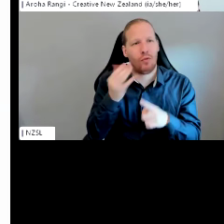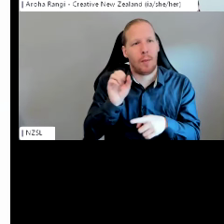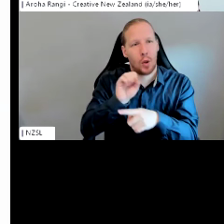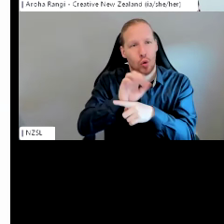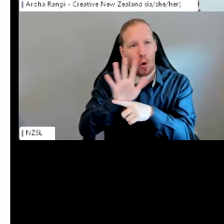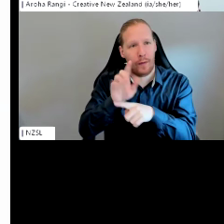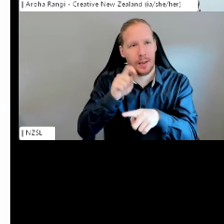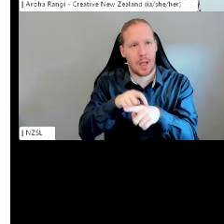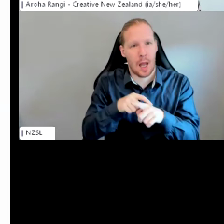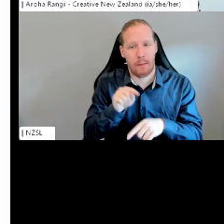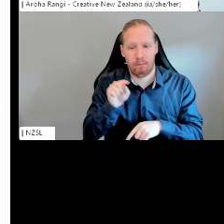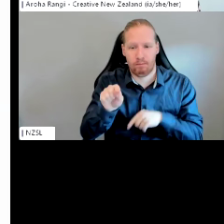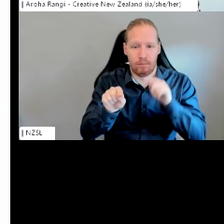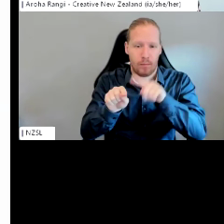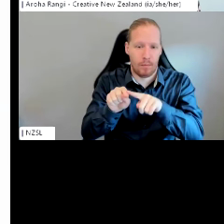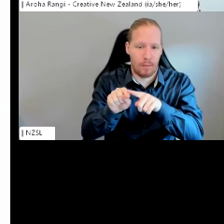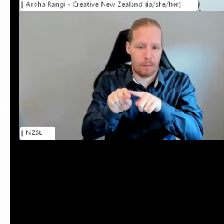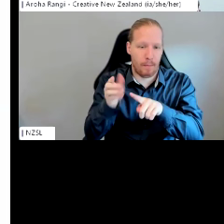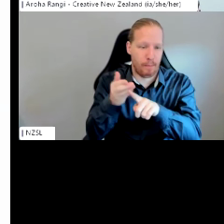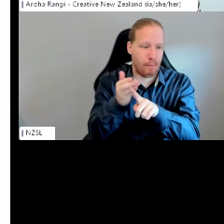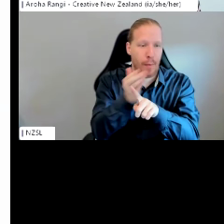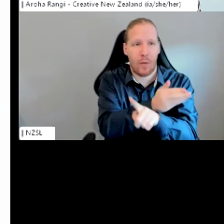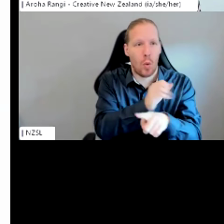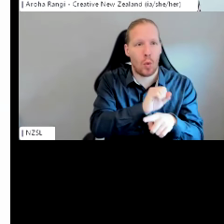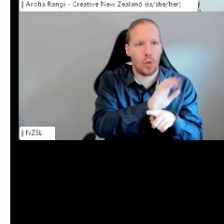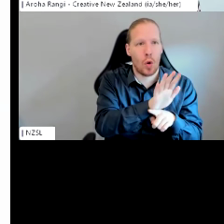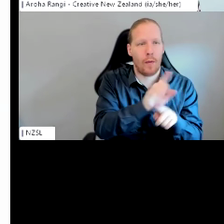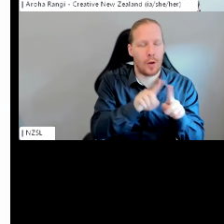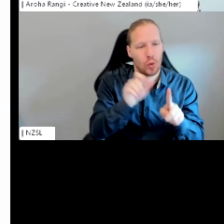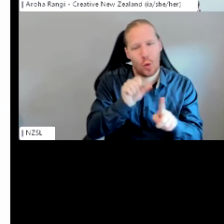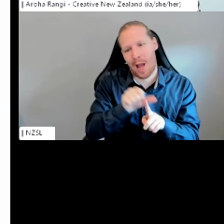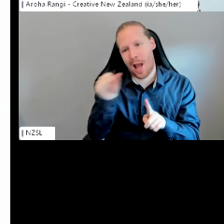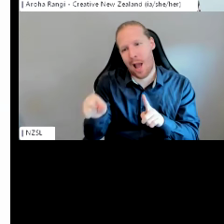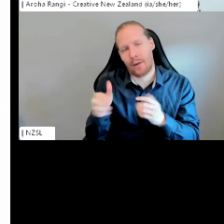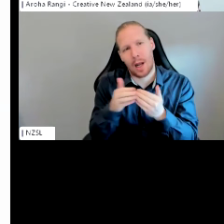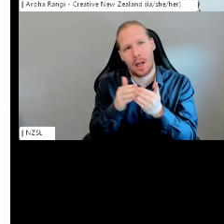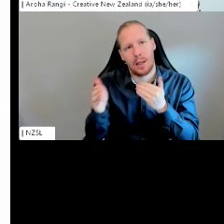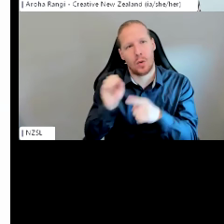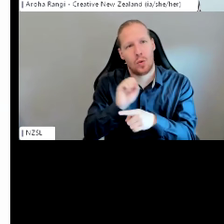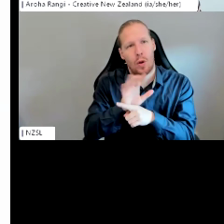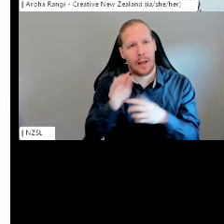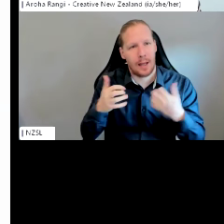now as we as we emerge from that period and it's so interesting to see what some of these trends